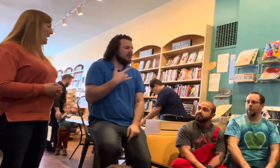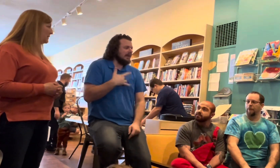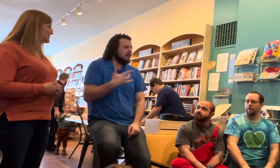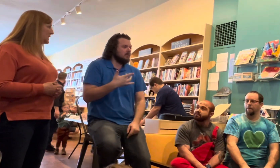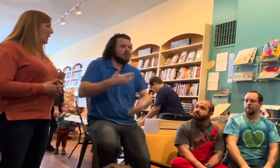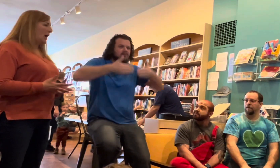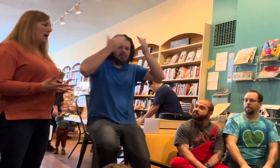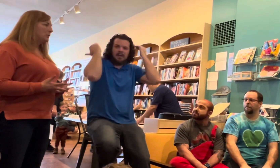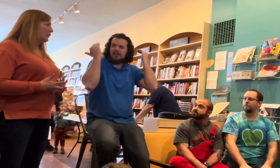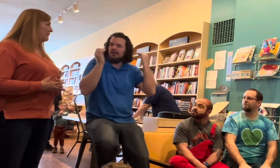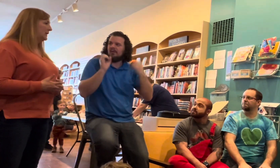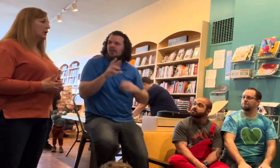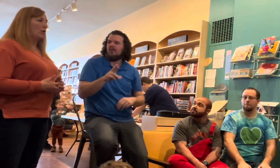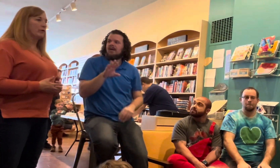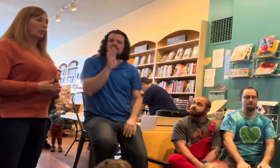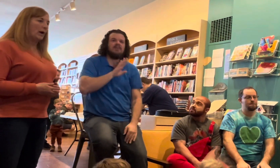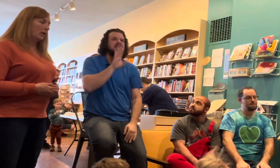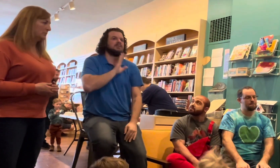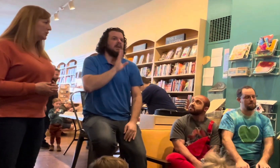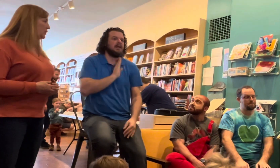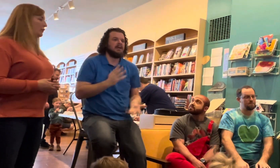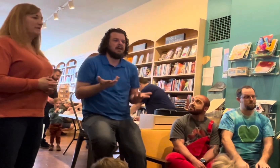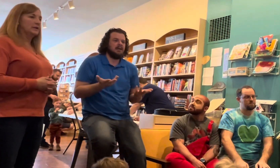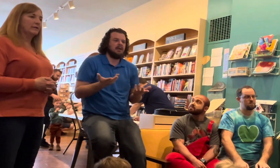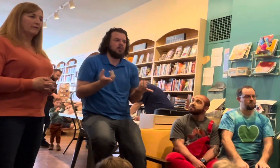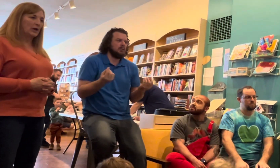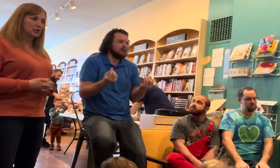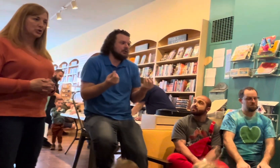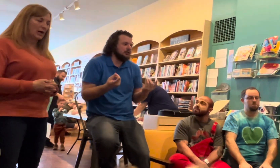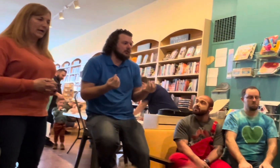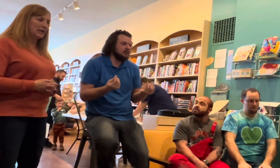Sometimes if you're feeling overwhelmed, you're feeling frustrated,